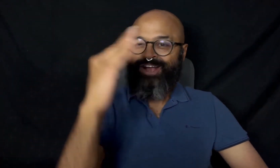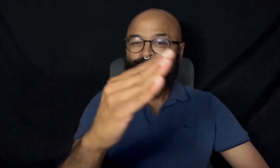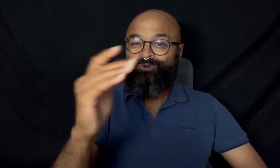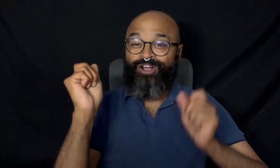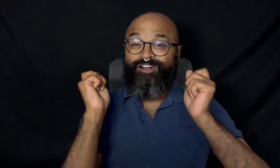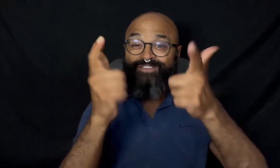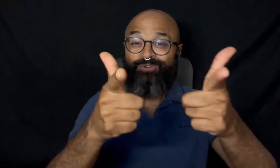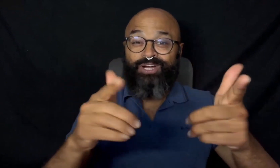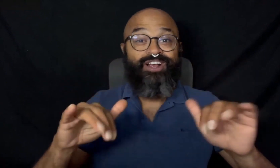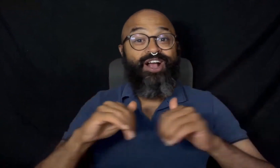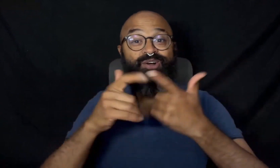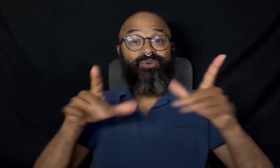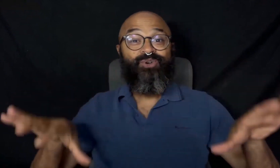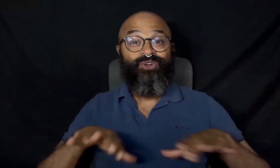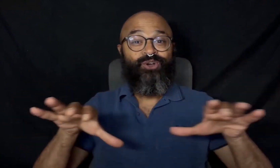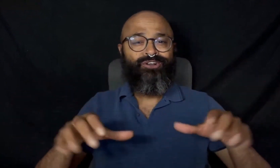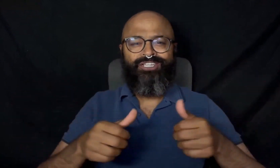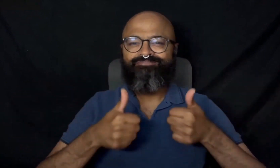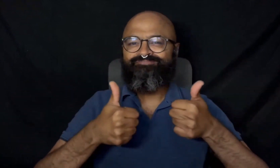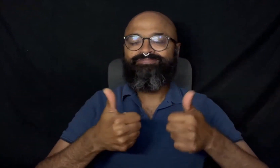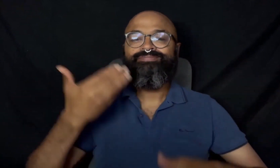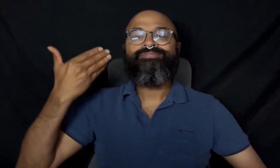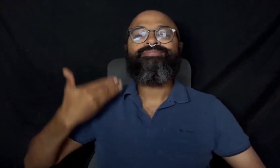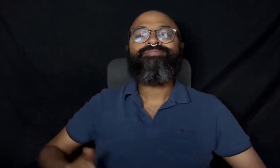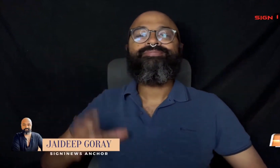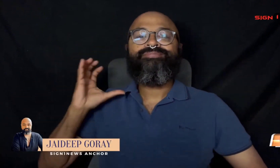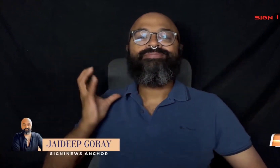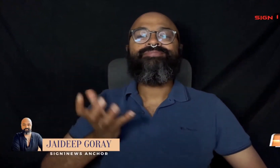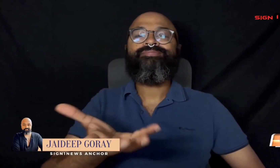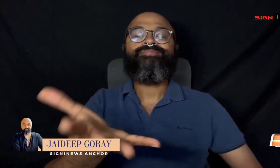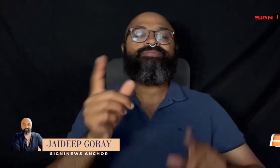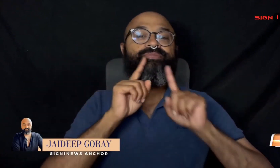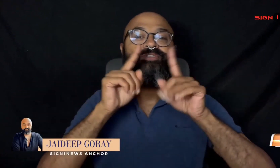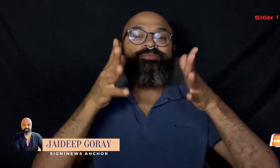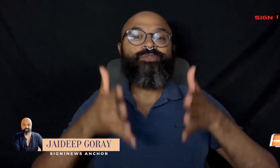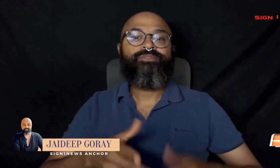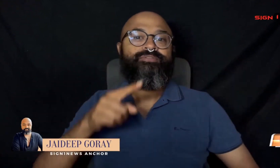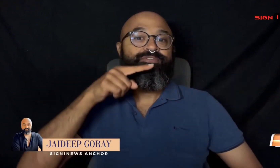Hello everyone how are you doing I'm Sign1News anchor Jaideep Goray